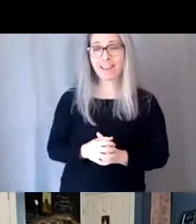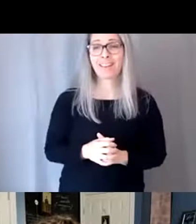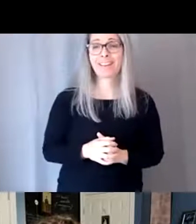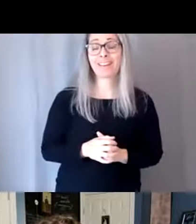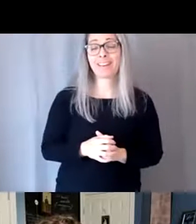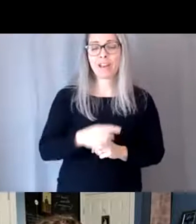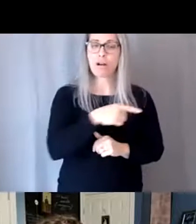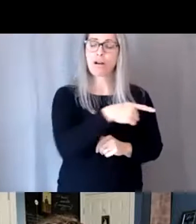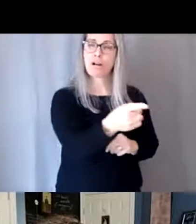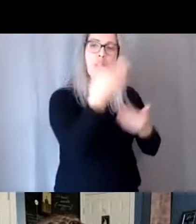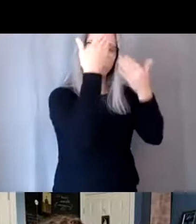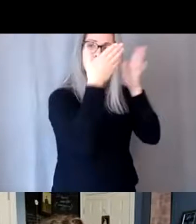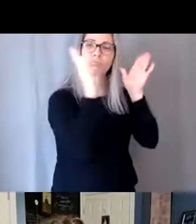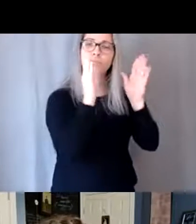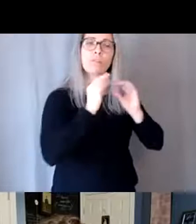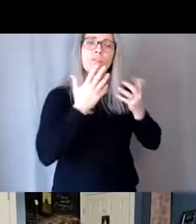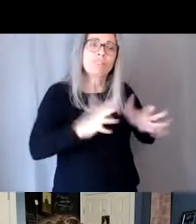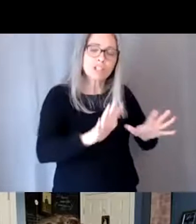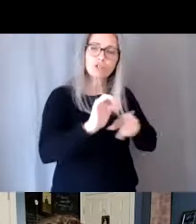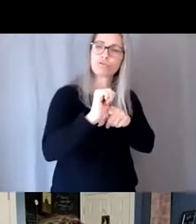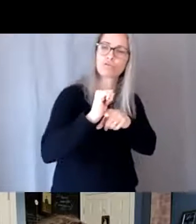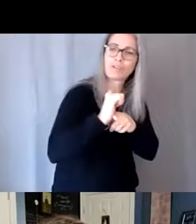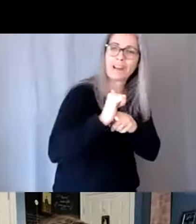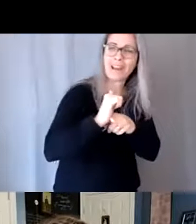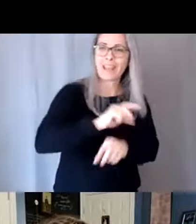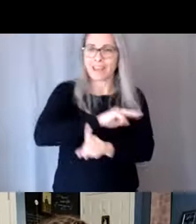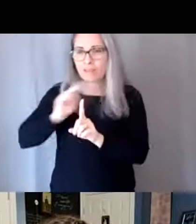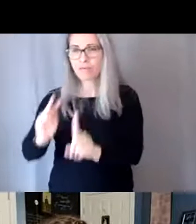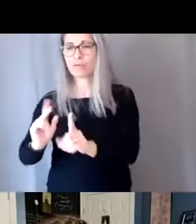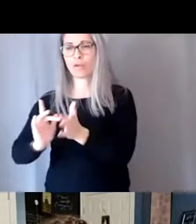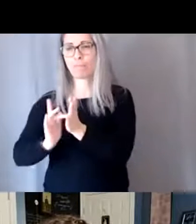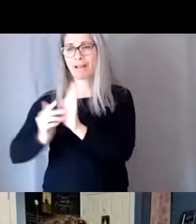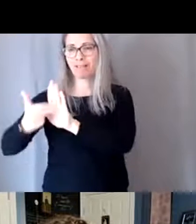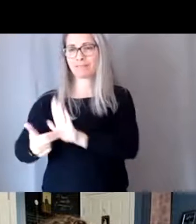people in a particular and especially medicalized way